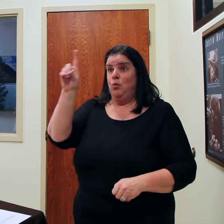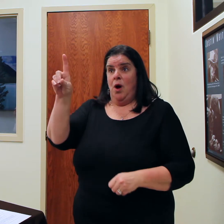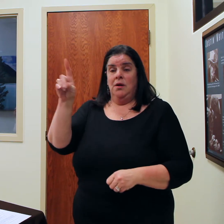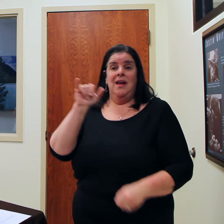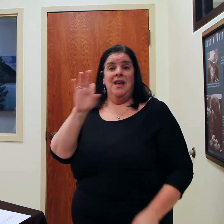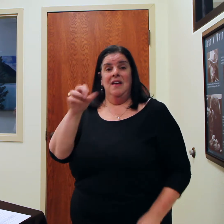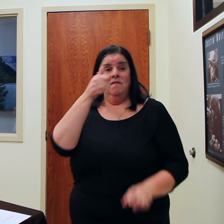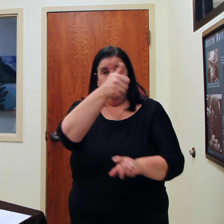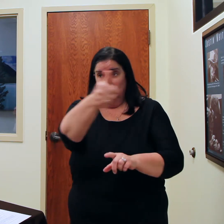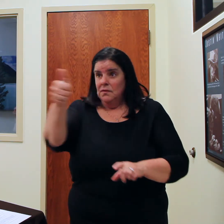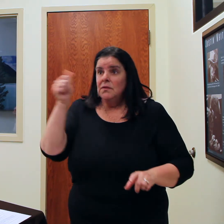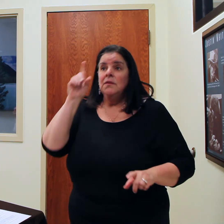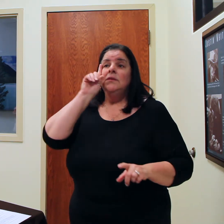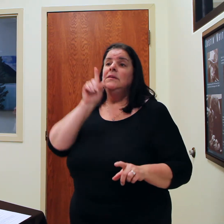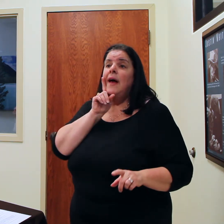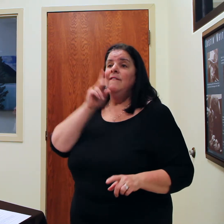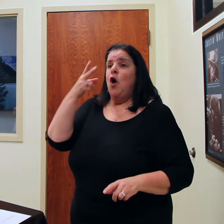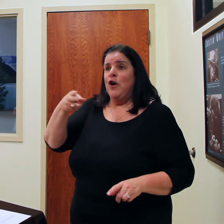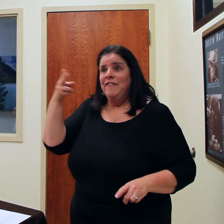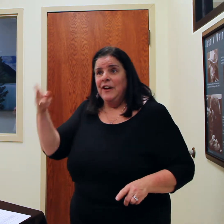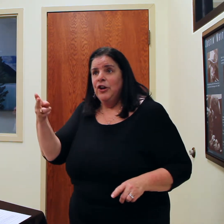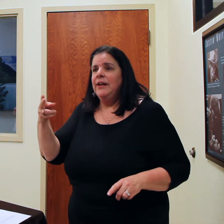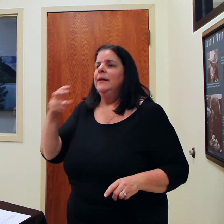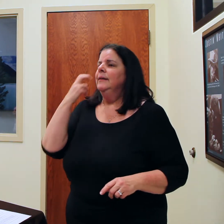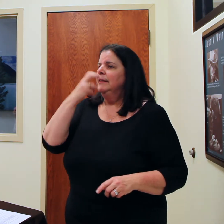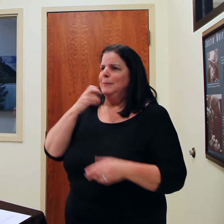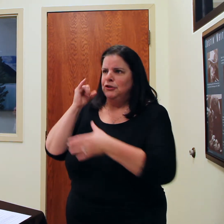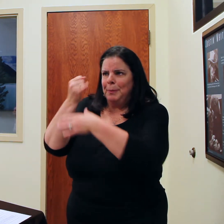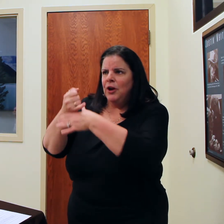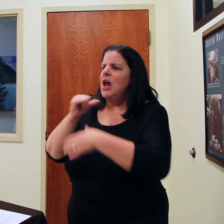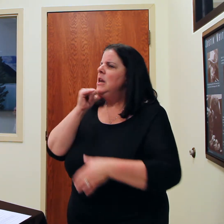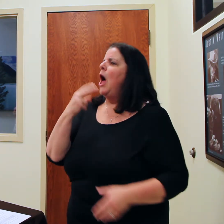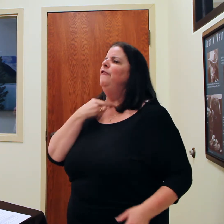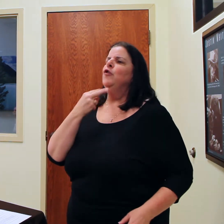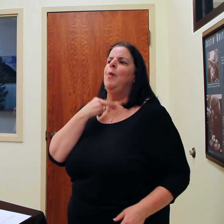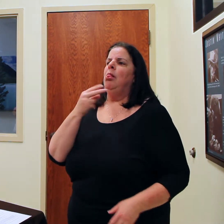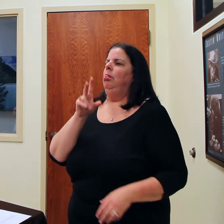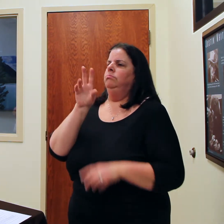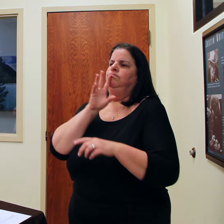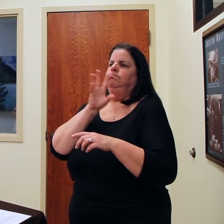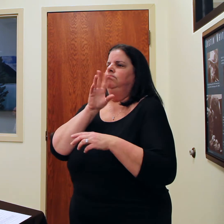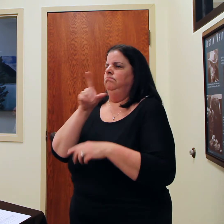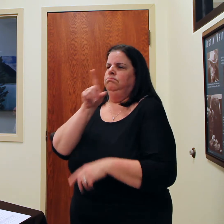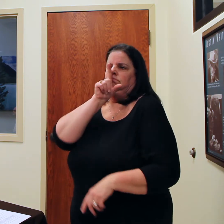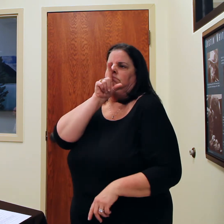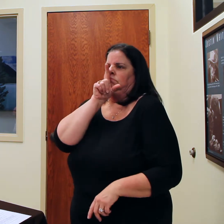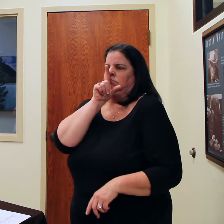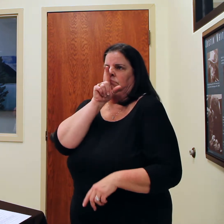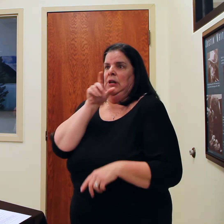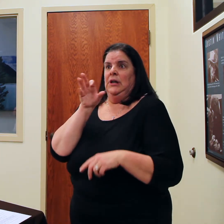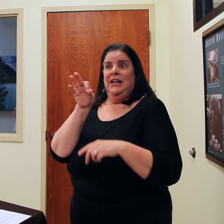or speech impaired or non-verbal. Again, if you make a voice call and it could put you in danger,